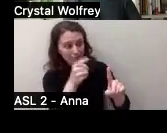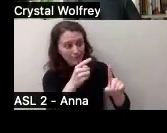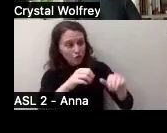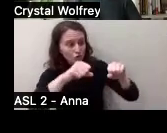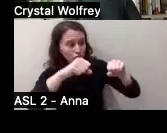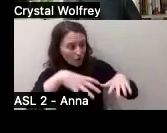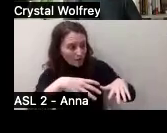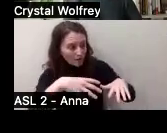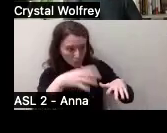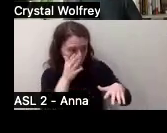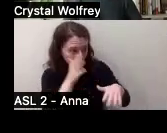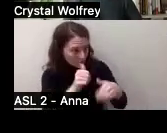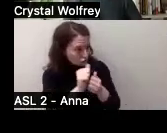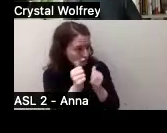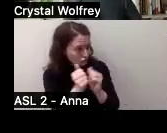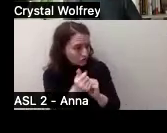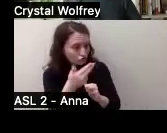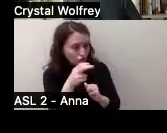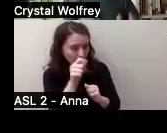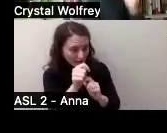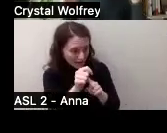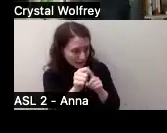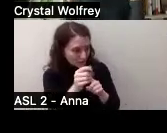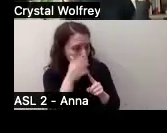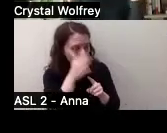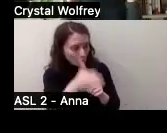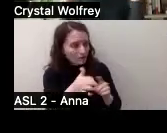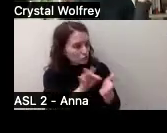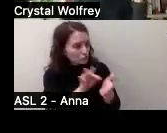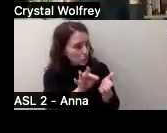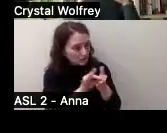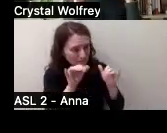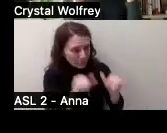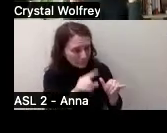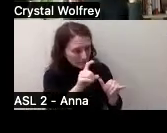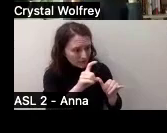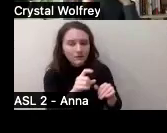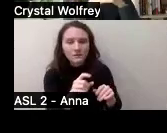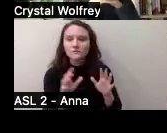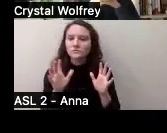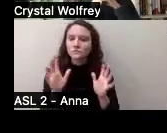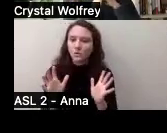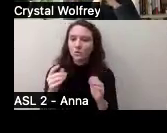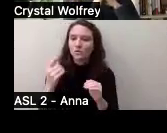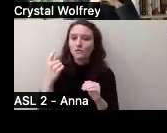whether it would have scored the same?" So of the four aims, not the most important one.